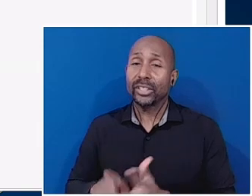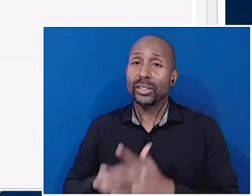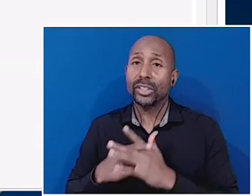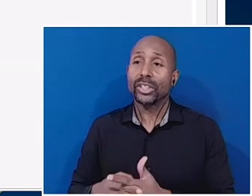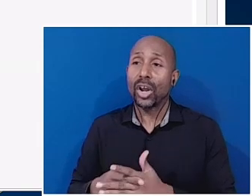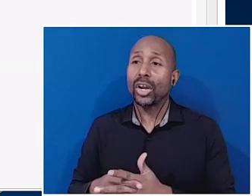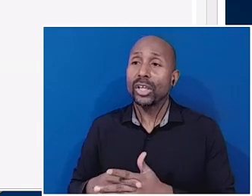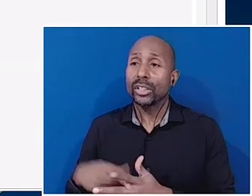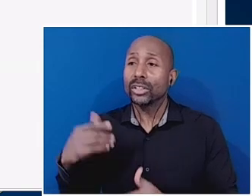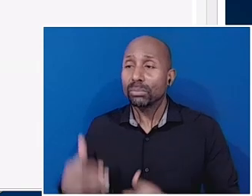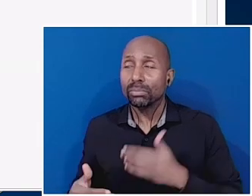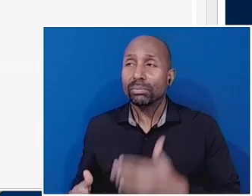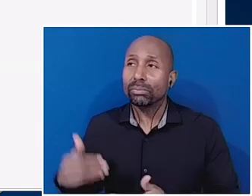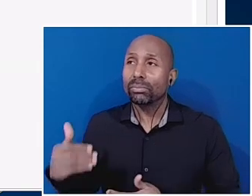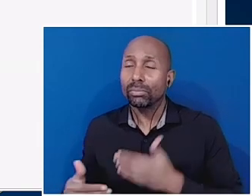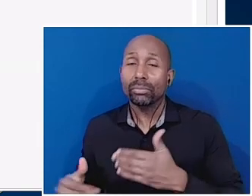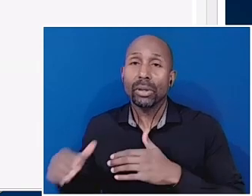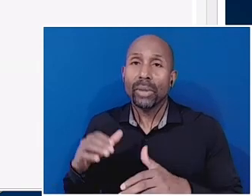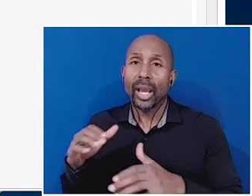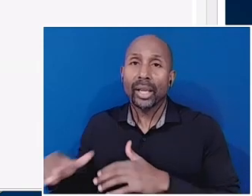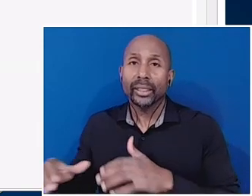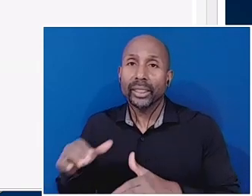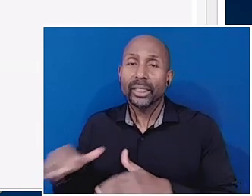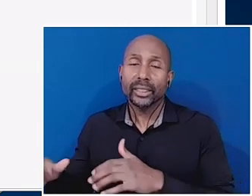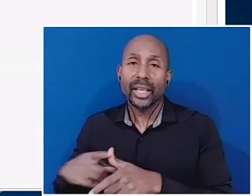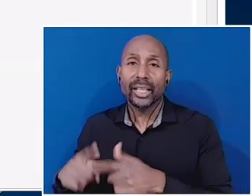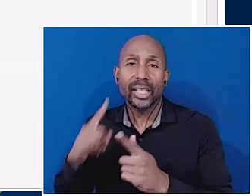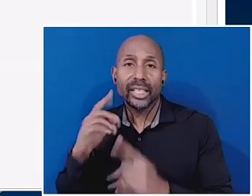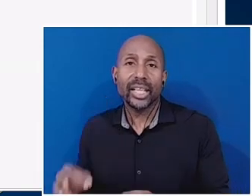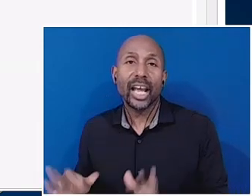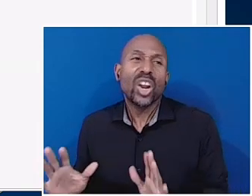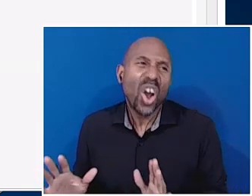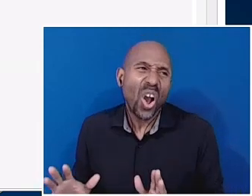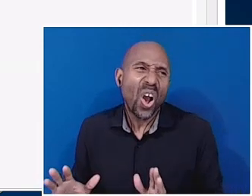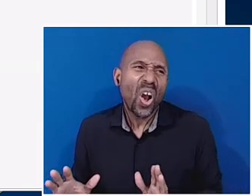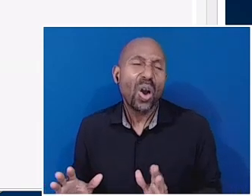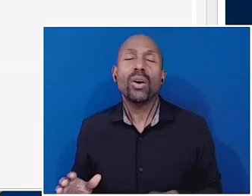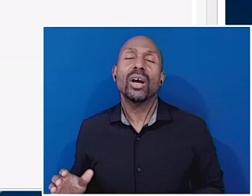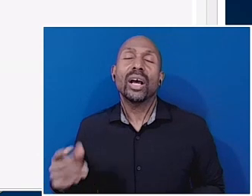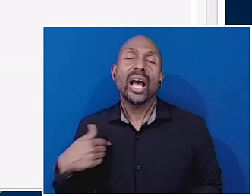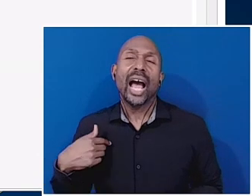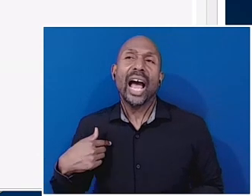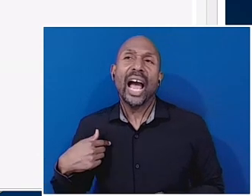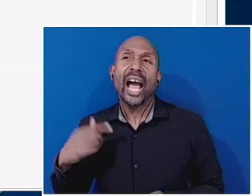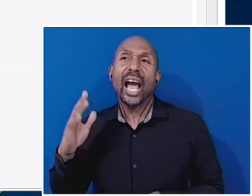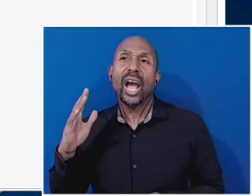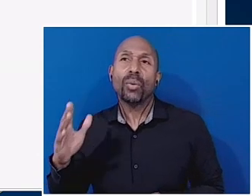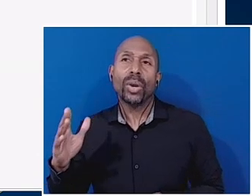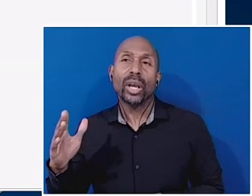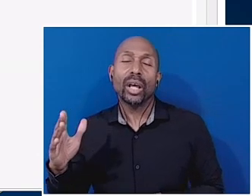choose to spend half of his or her time on the golf course and have them hire me to